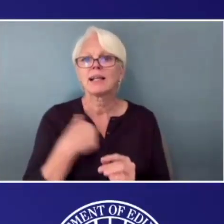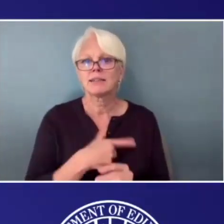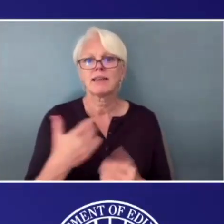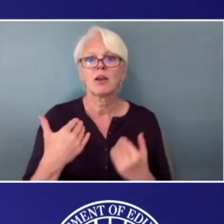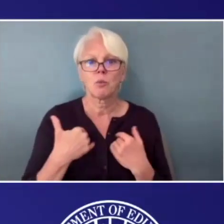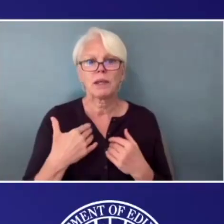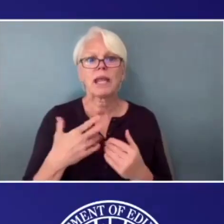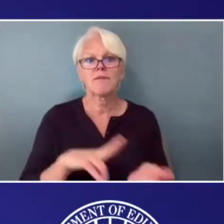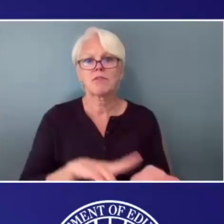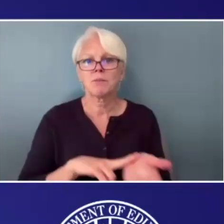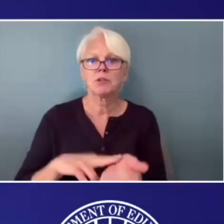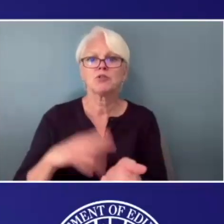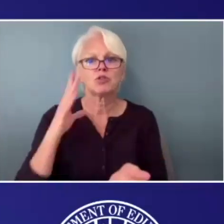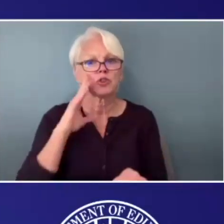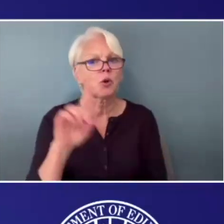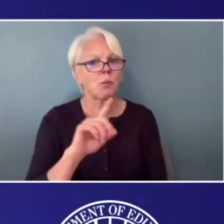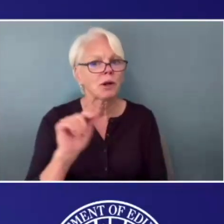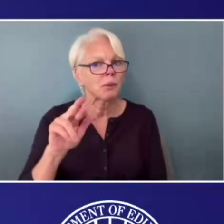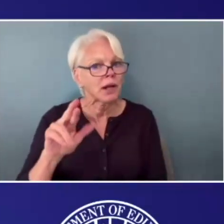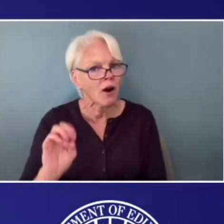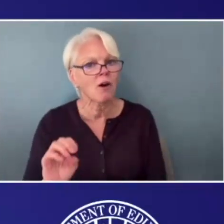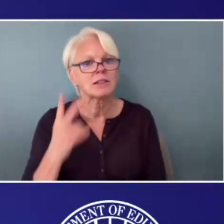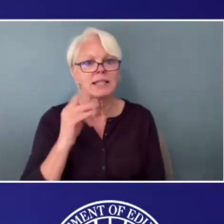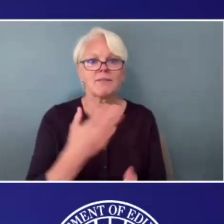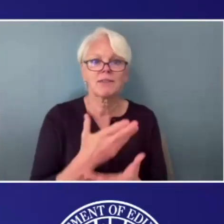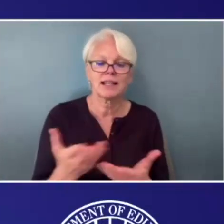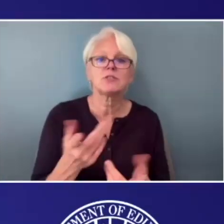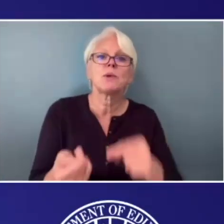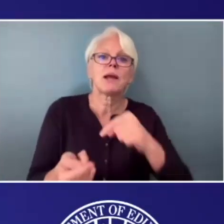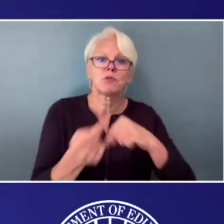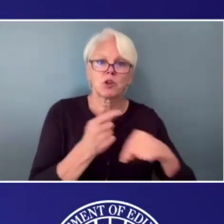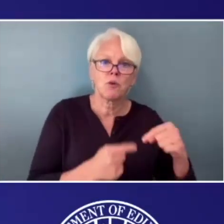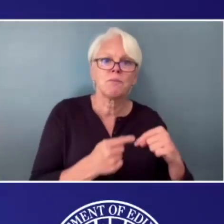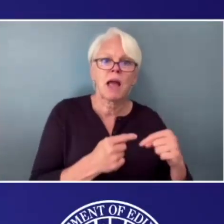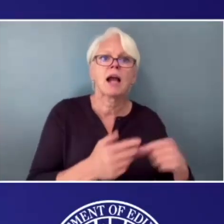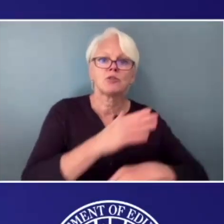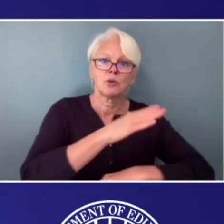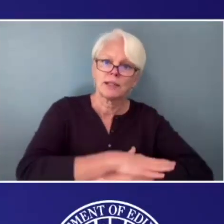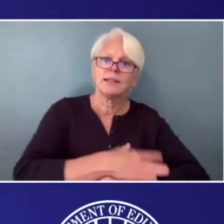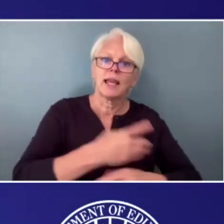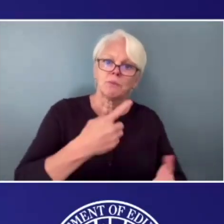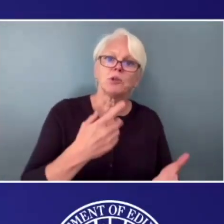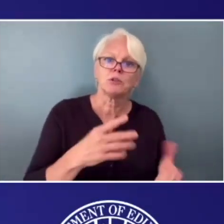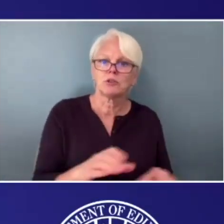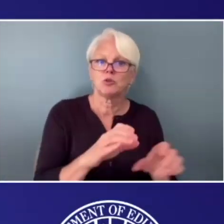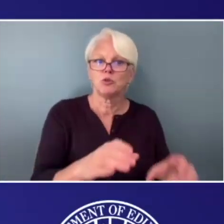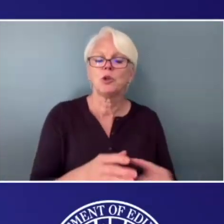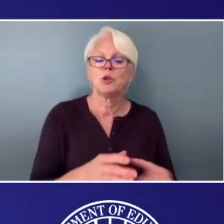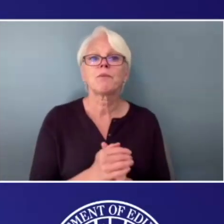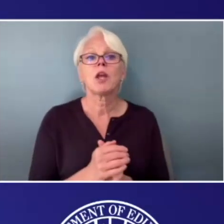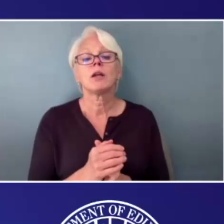check to know where we are to see if there are things that we need to go back to the table to do. So thank you for your